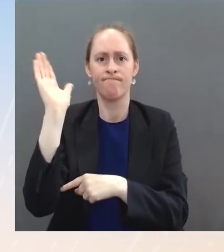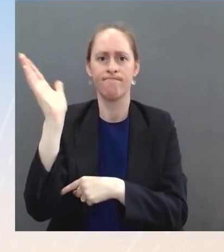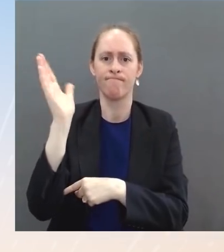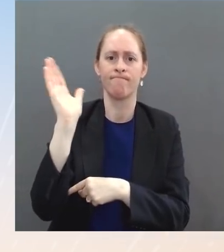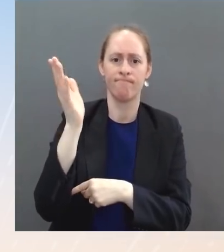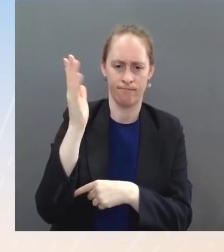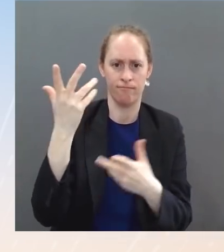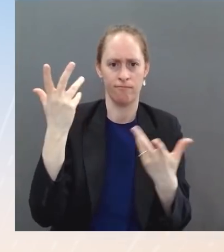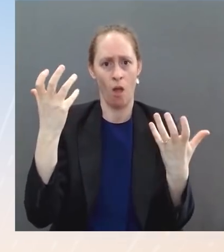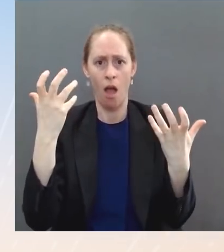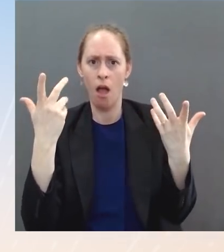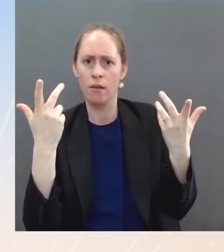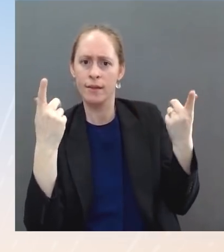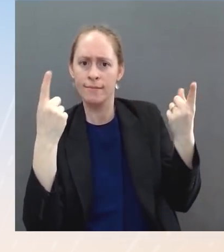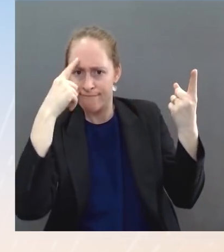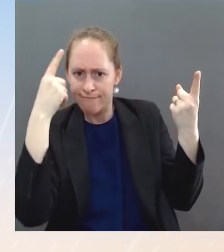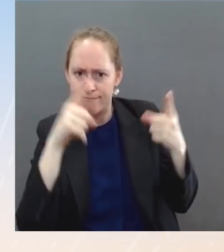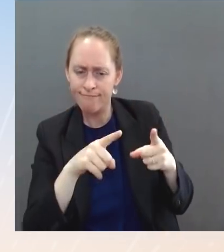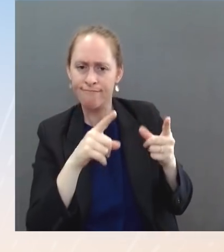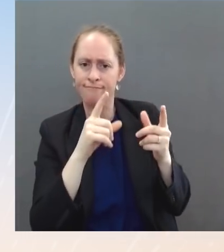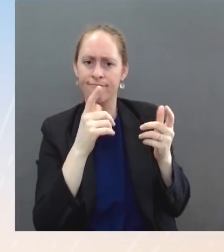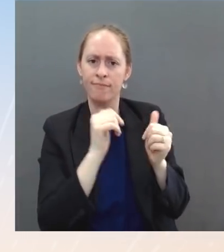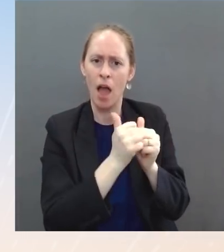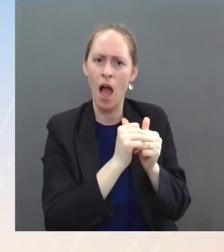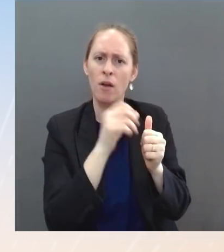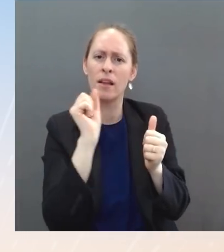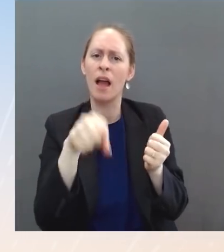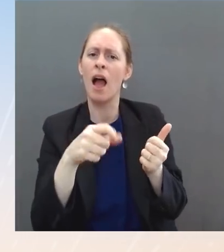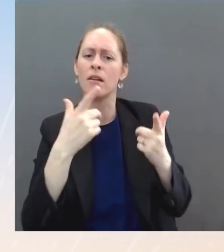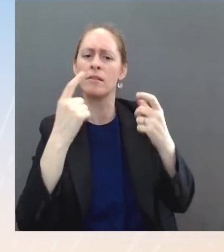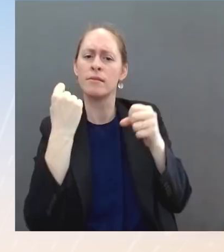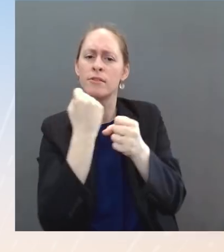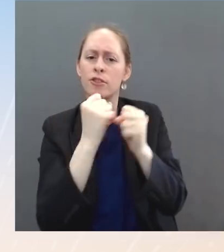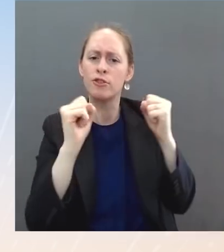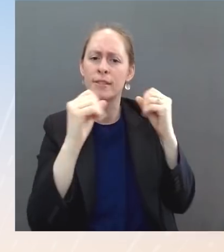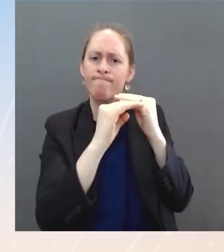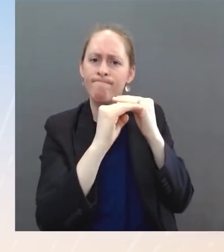But he also said the U.S. has not recei- -- has not provided any yet.